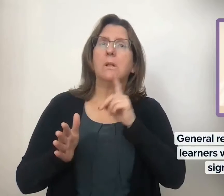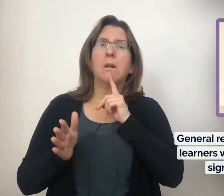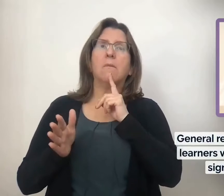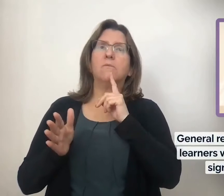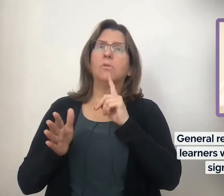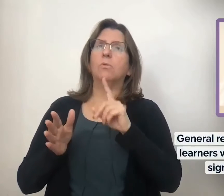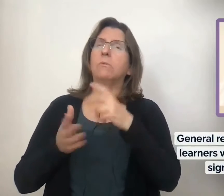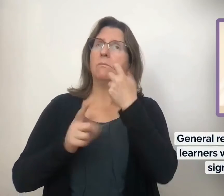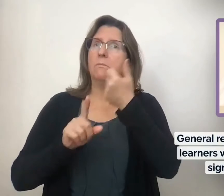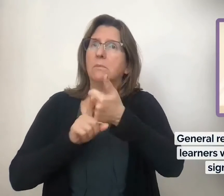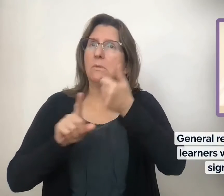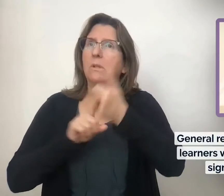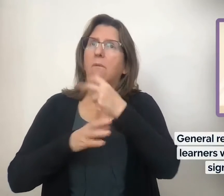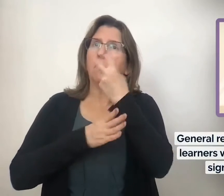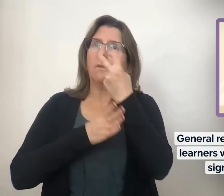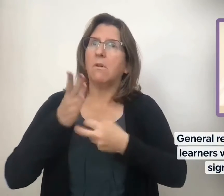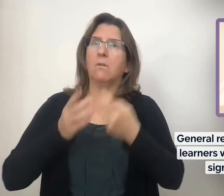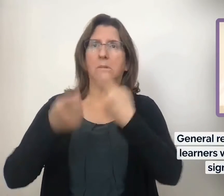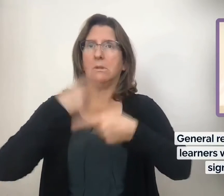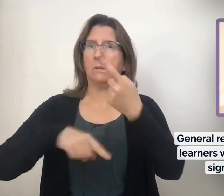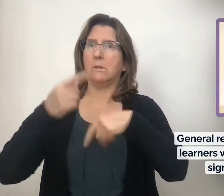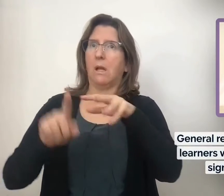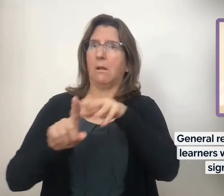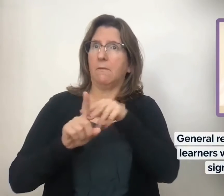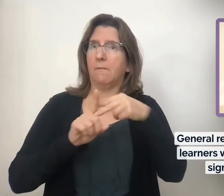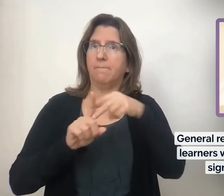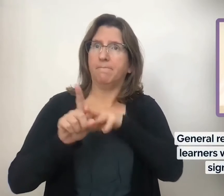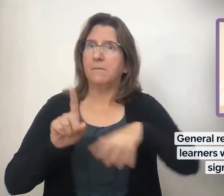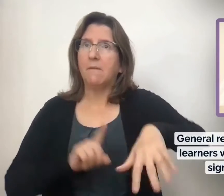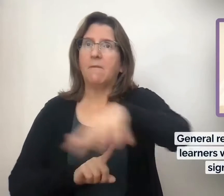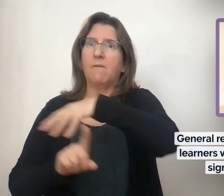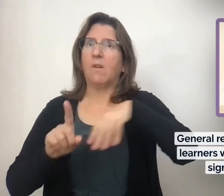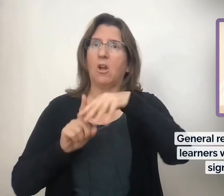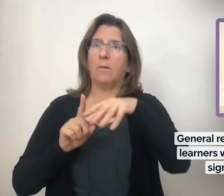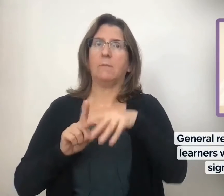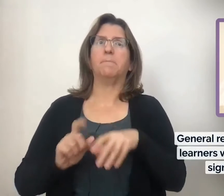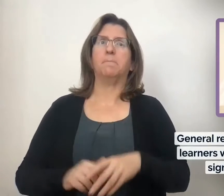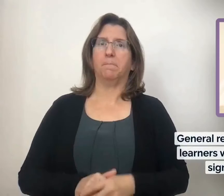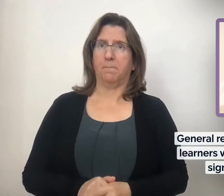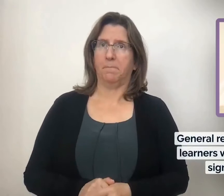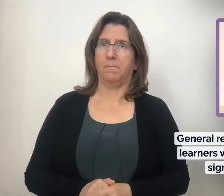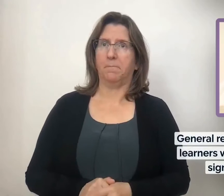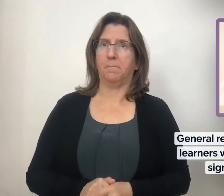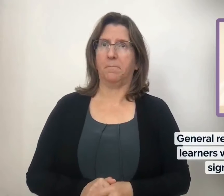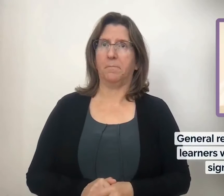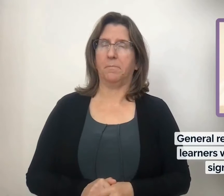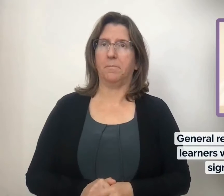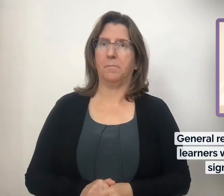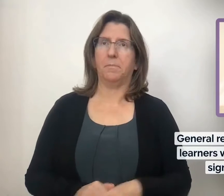for deaf learners who are immersed in sign medium educational environments.